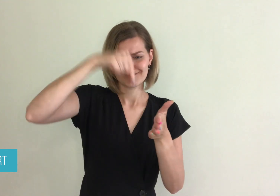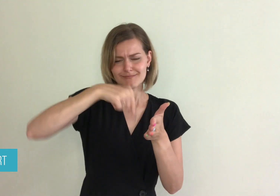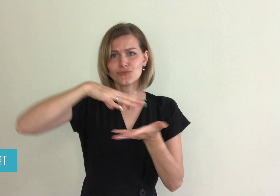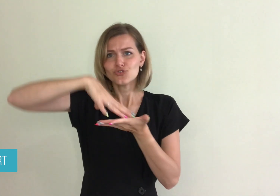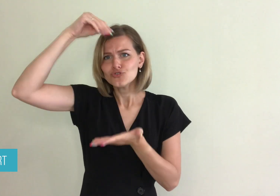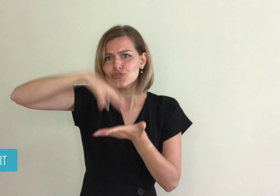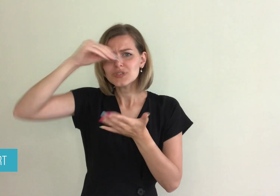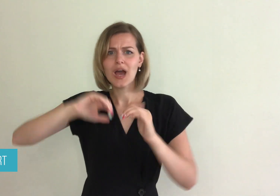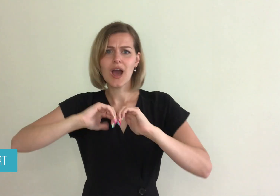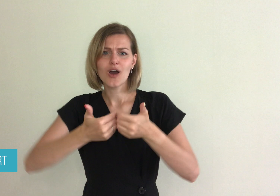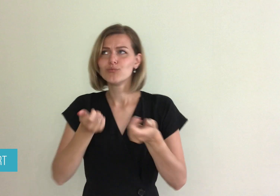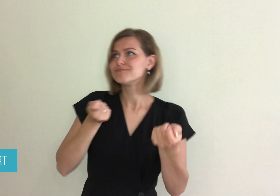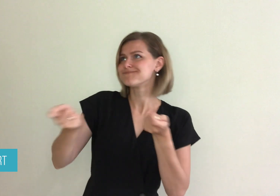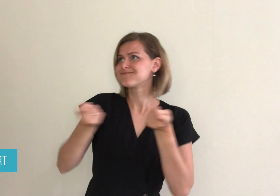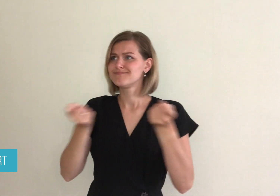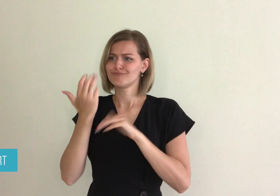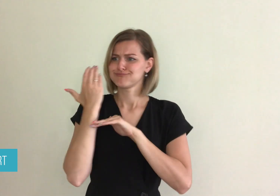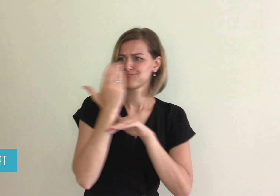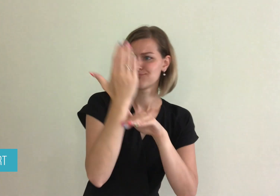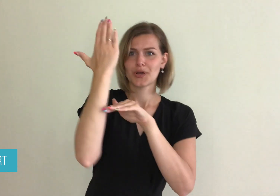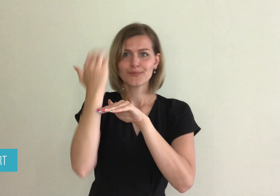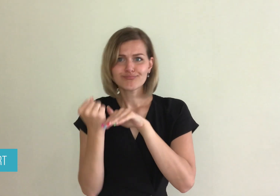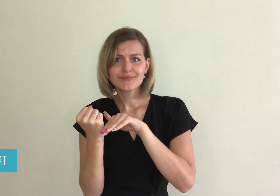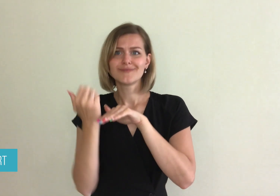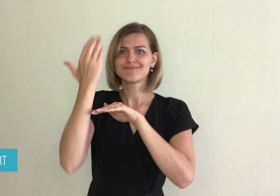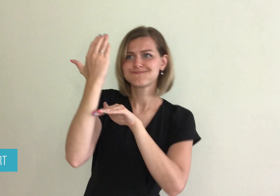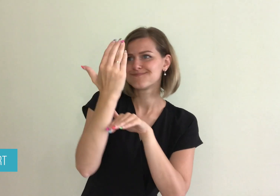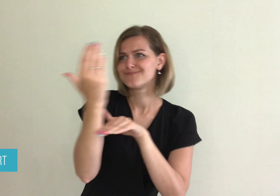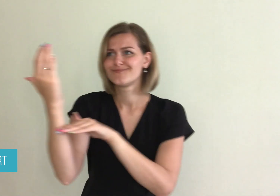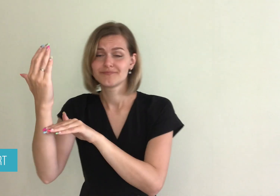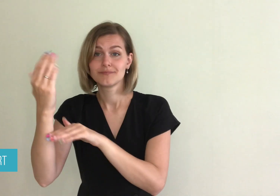they learn how to handle sails, prepare food,